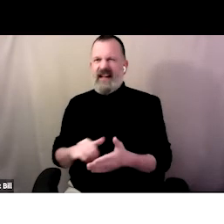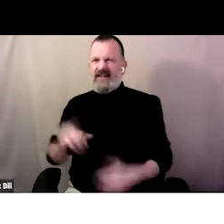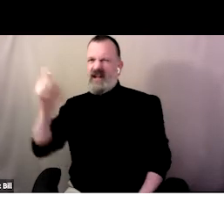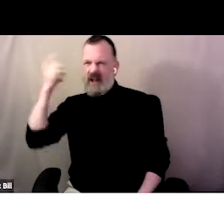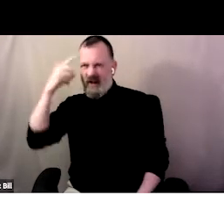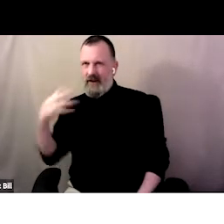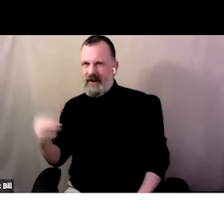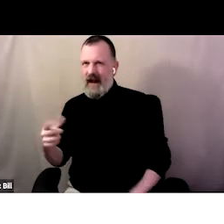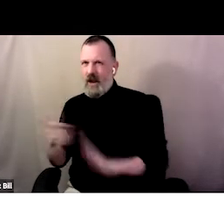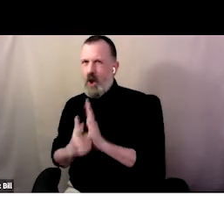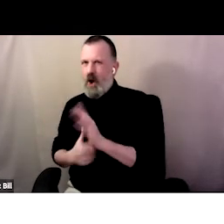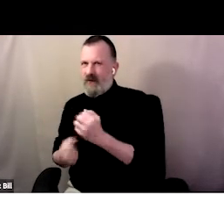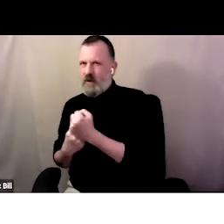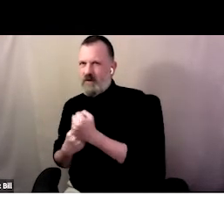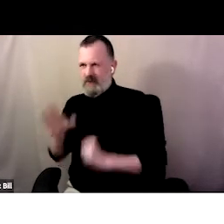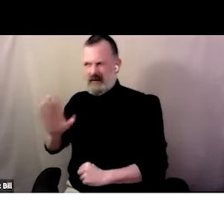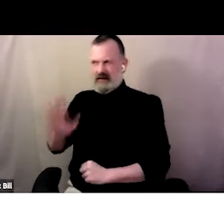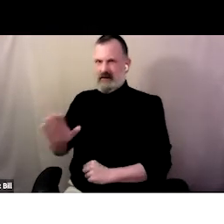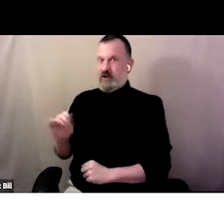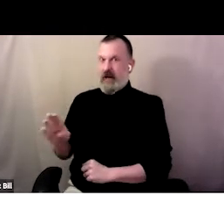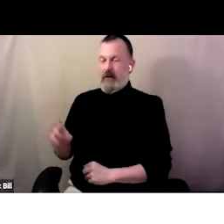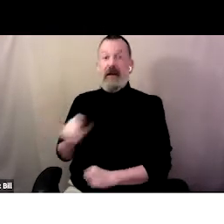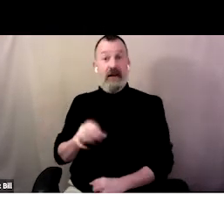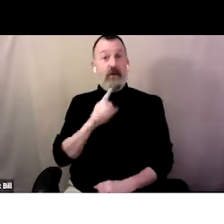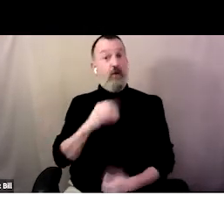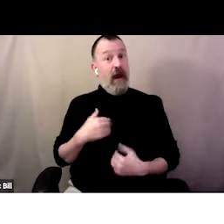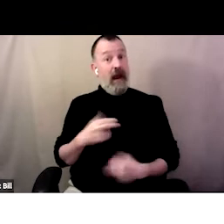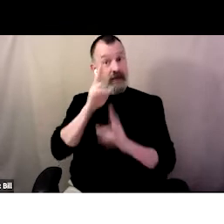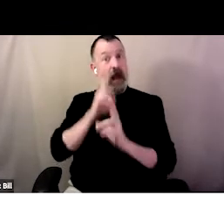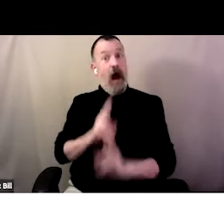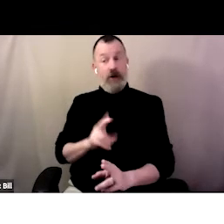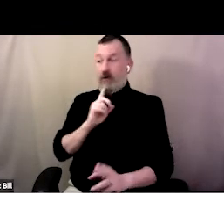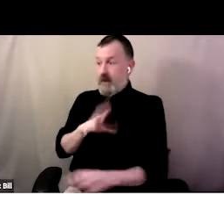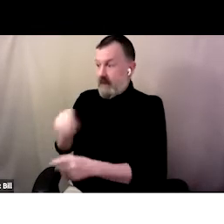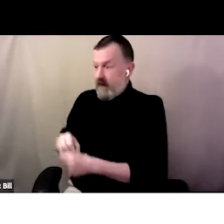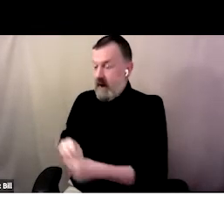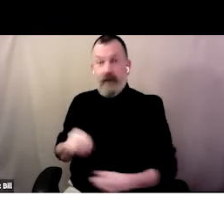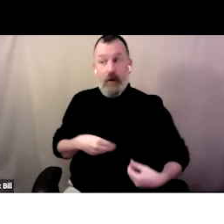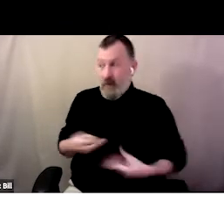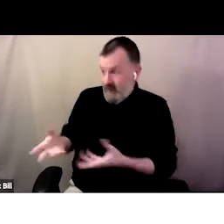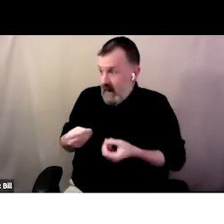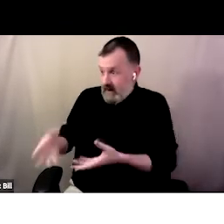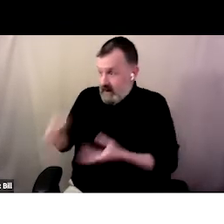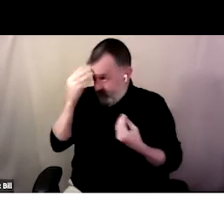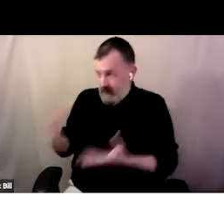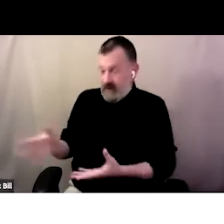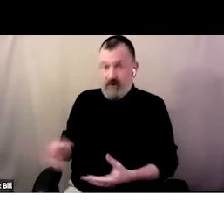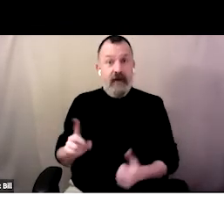CalebBarlow: If you have the honor of being involved or providing information along the way. The first rule as you keep your mouth shut,